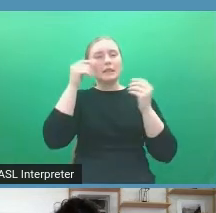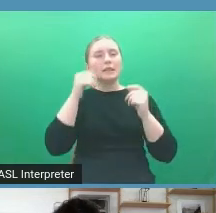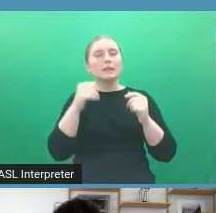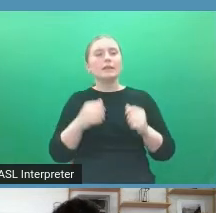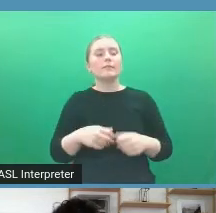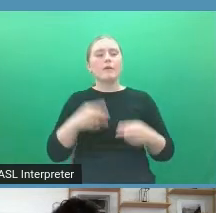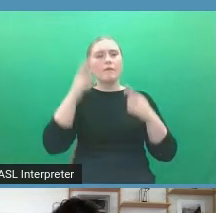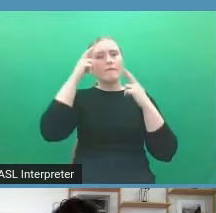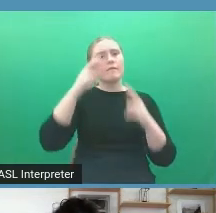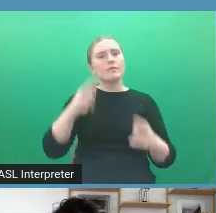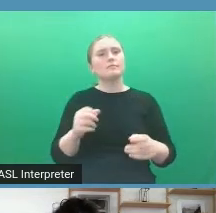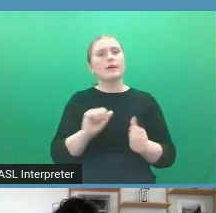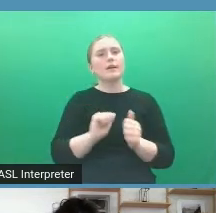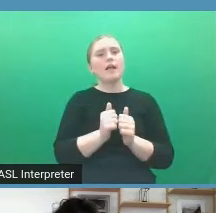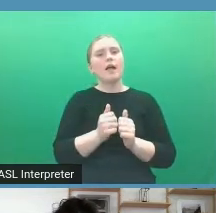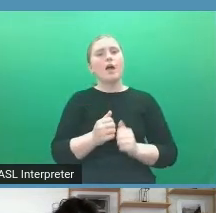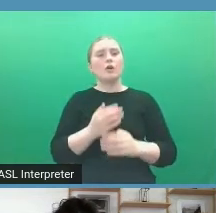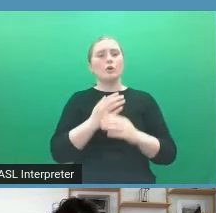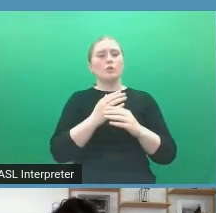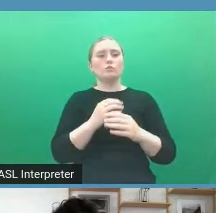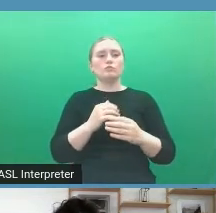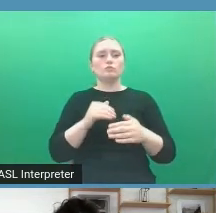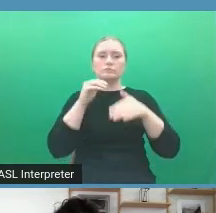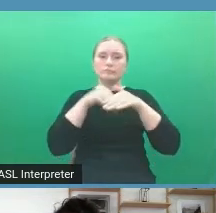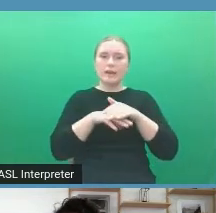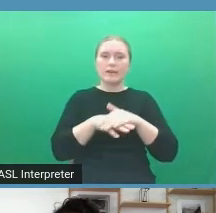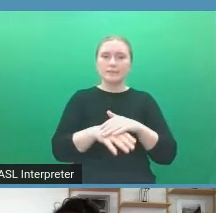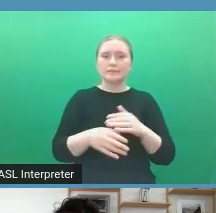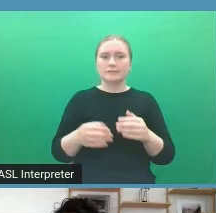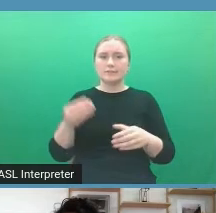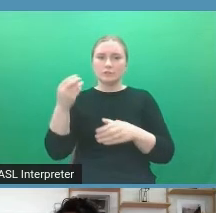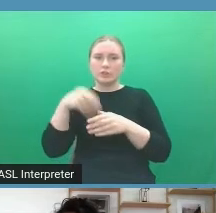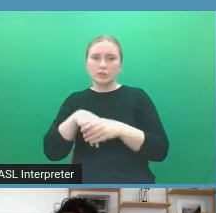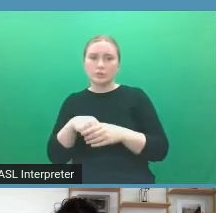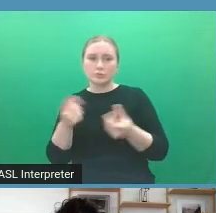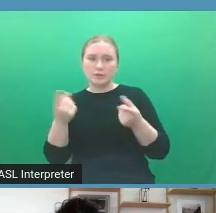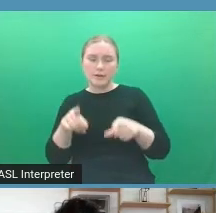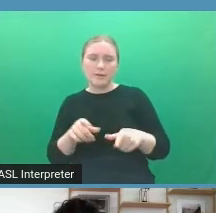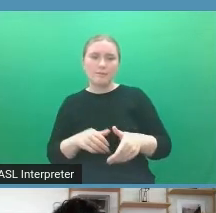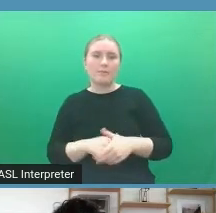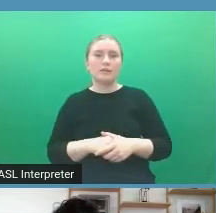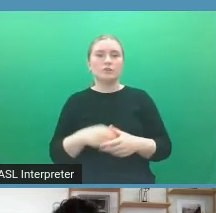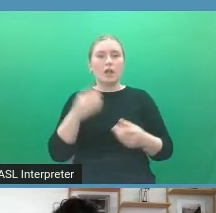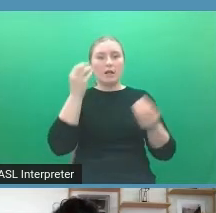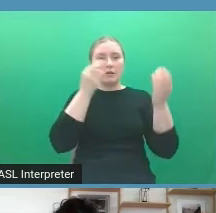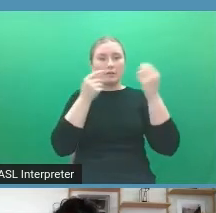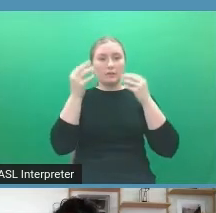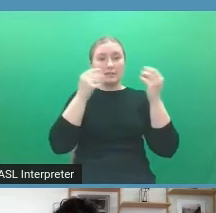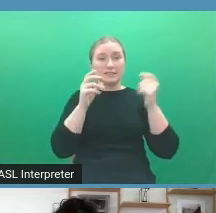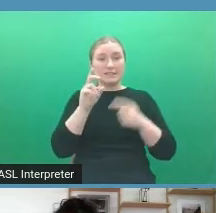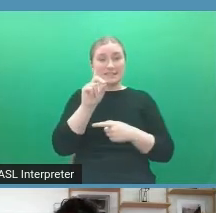the museum subject from the equation and thinking about things in purely data and information terms,